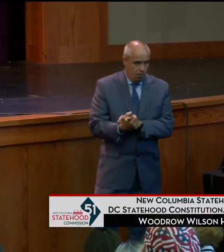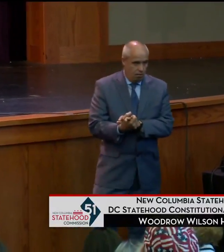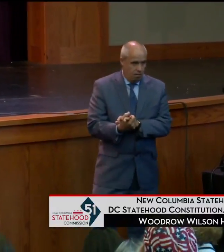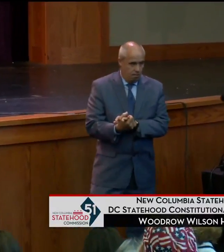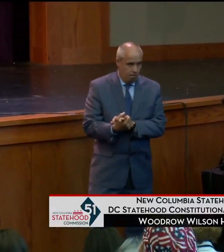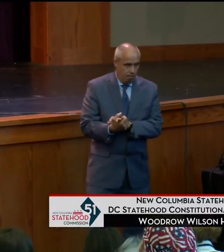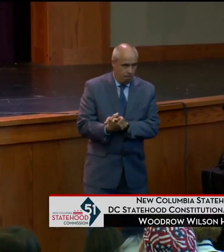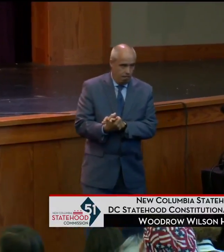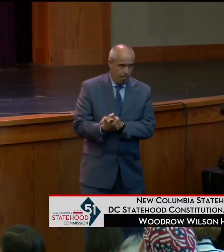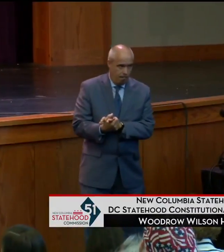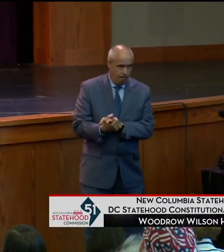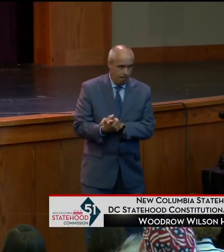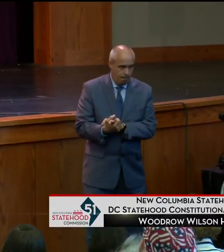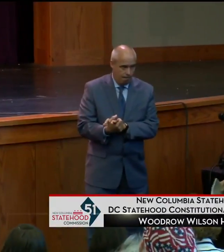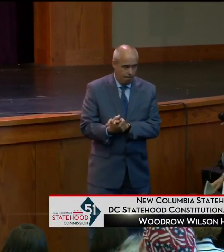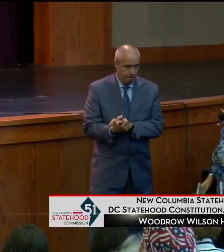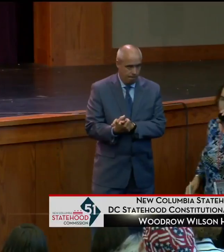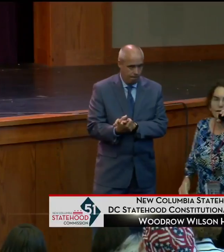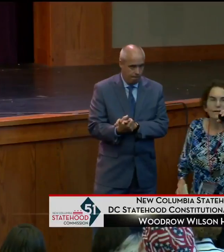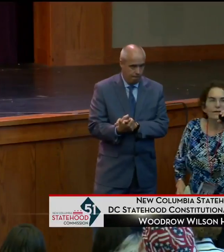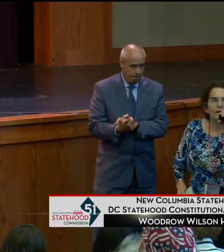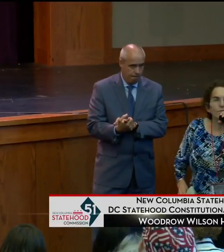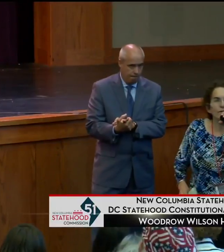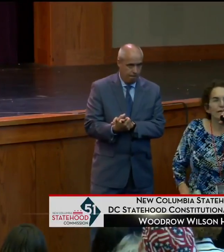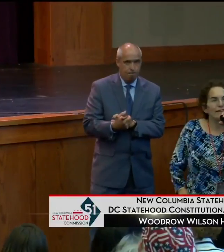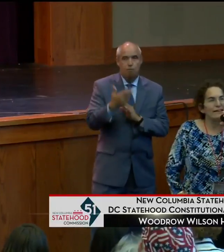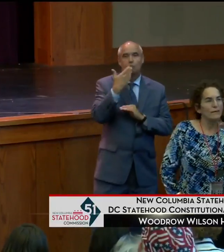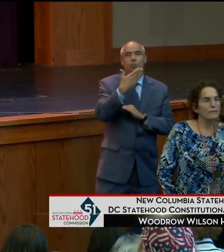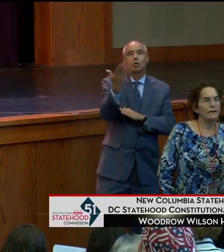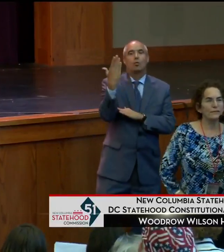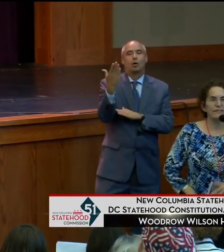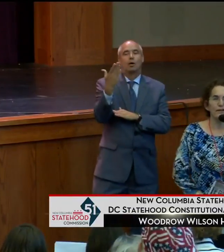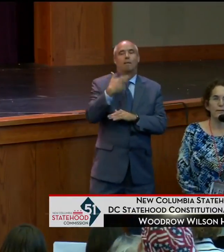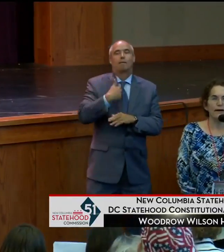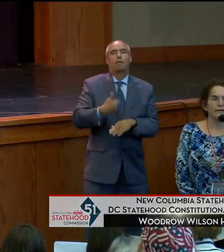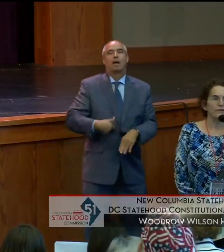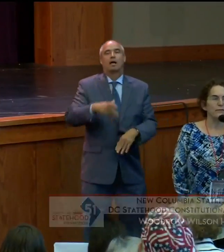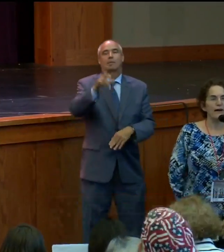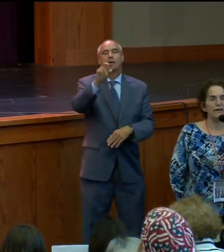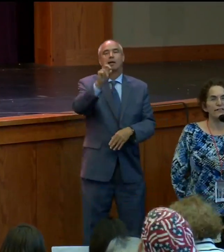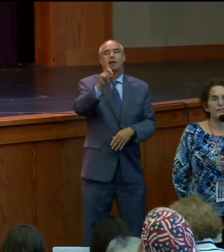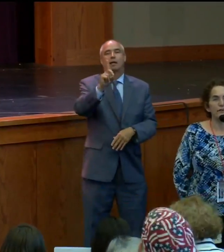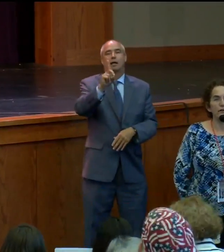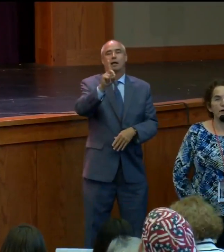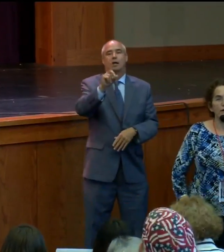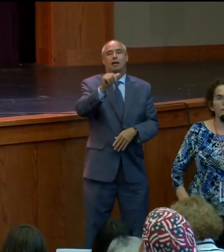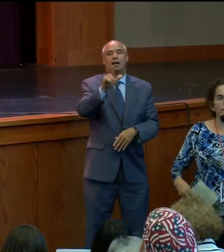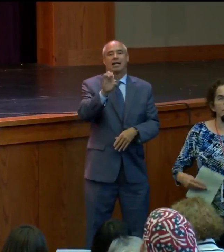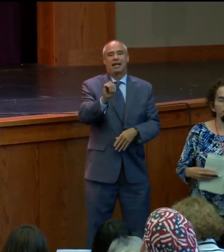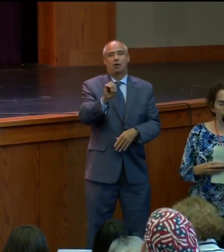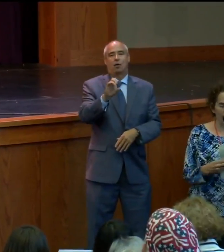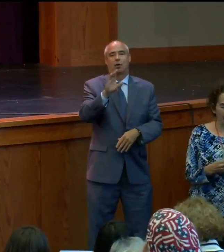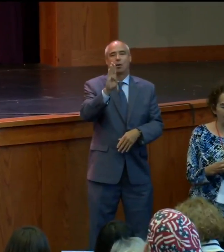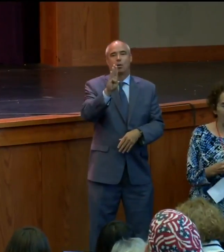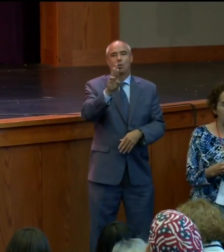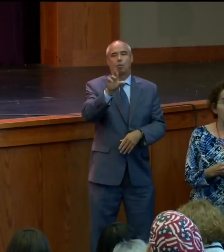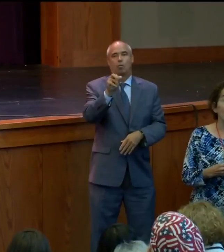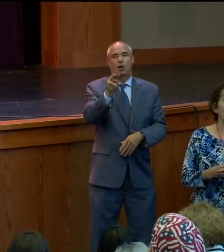DALE BROWN. GOOD MORNING. MY NAME IS DALE BROWN. I'M IN THE PALISADES AREA. I HAVE LIVED THERE A LONG TIME.